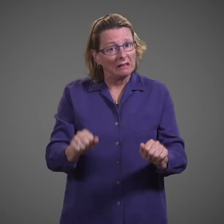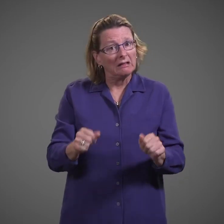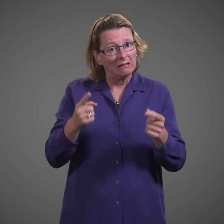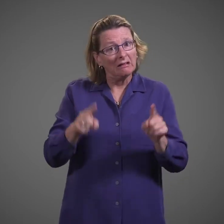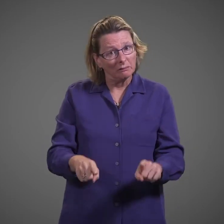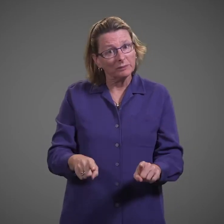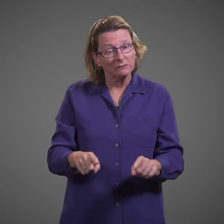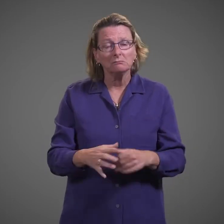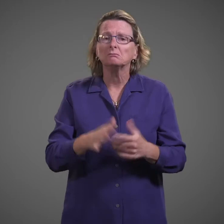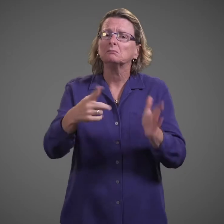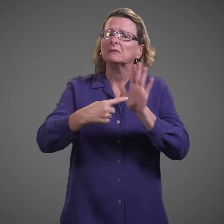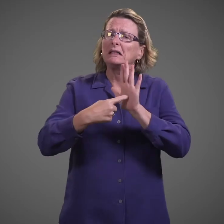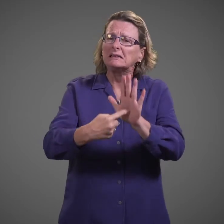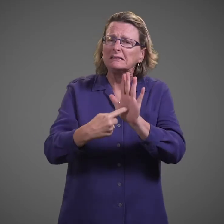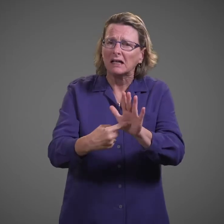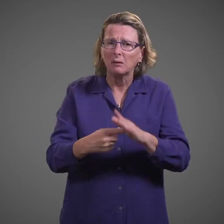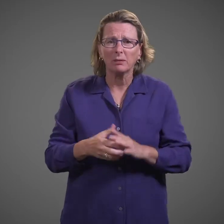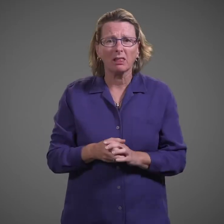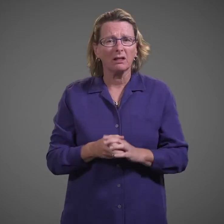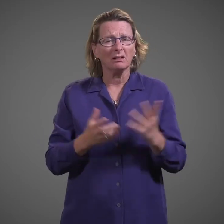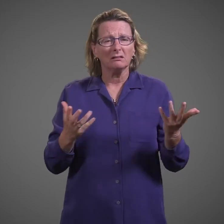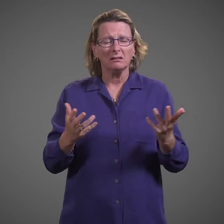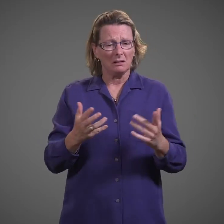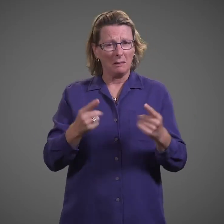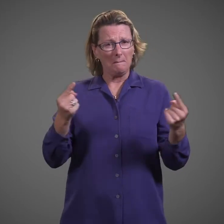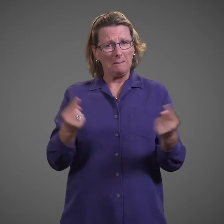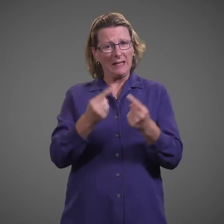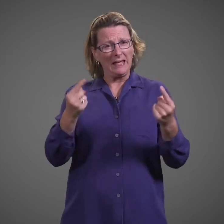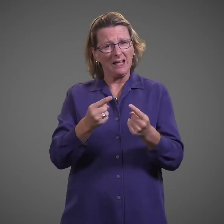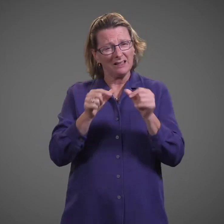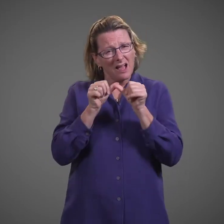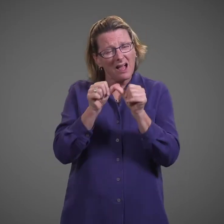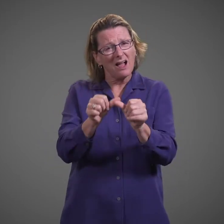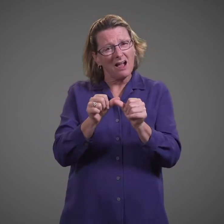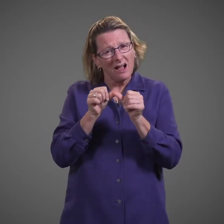Your pain may seem to stay the same intensity,